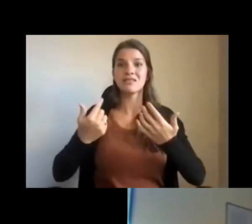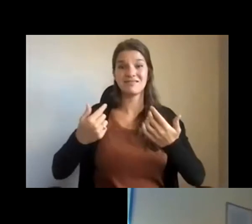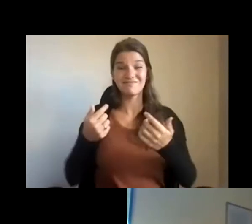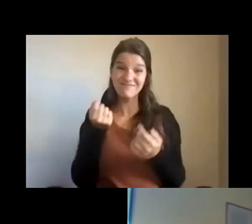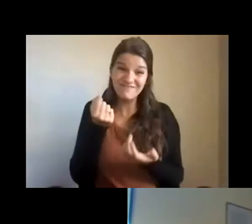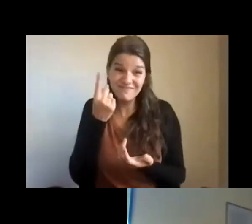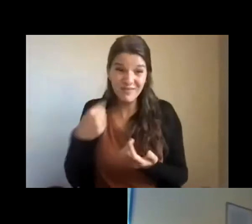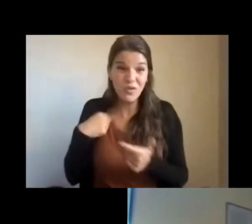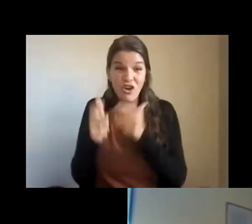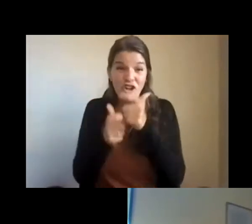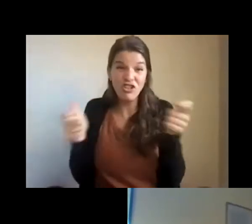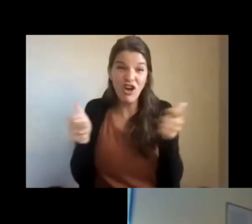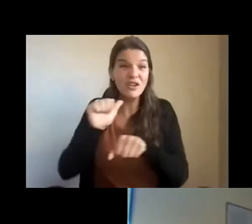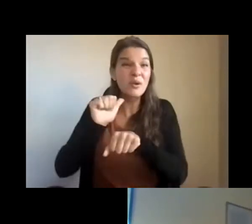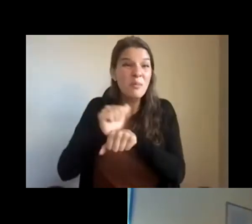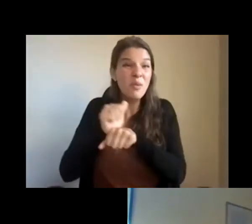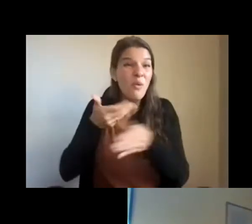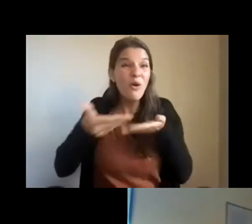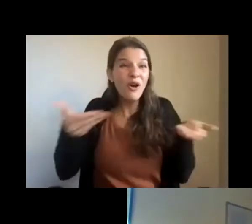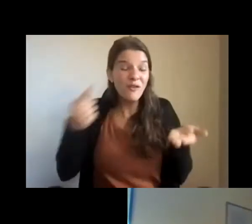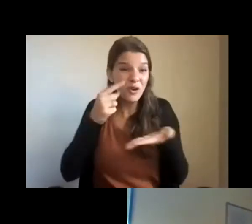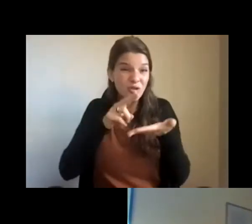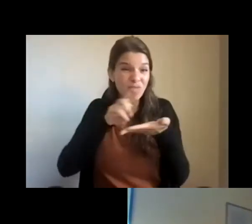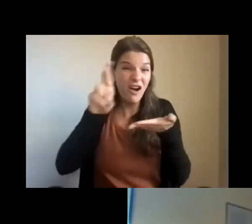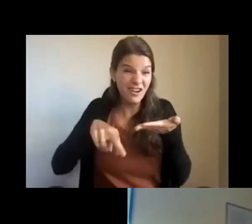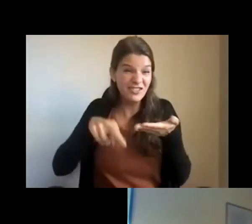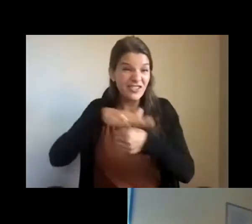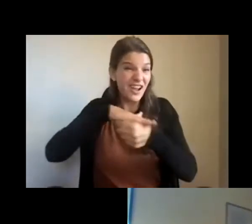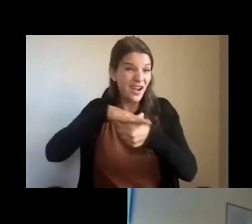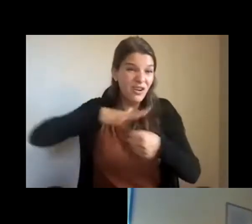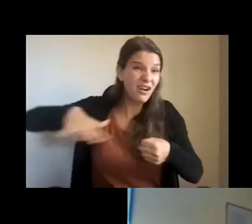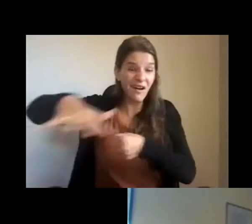in the Rochester area. That we are caring for our community, and for our workforce, and for our